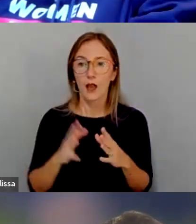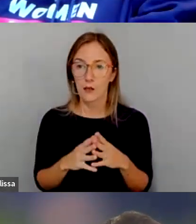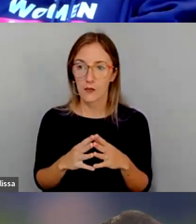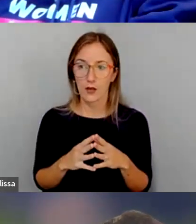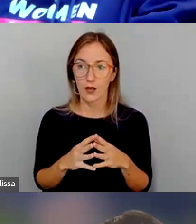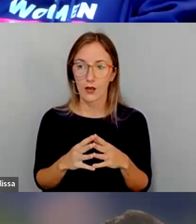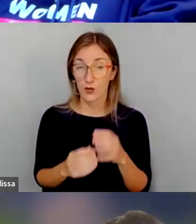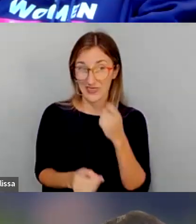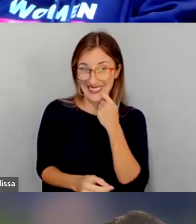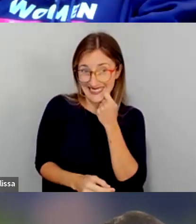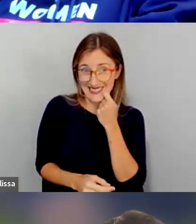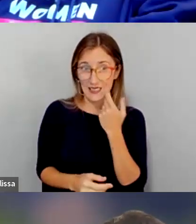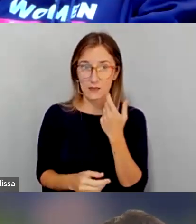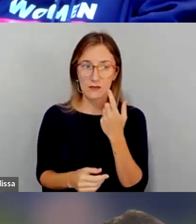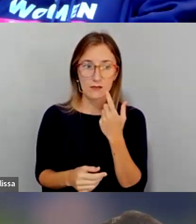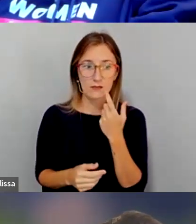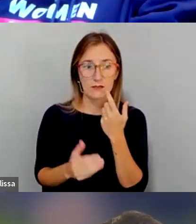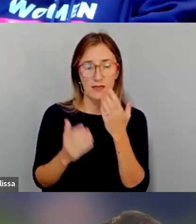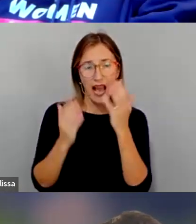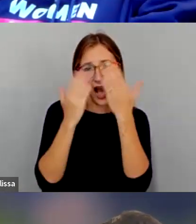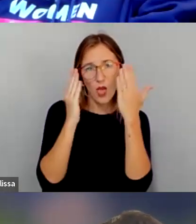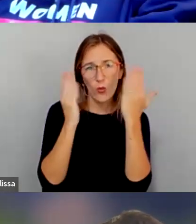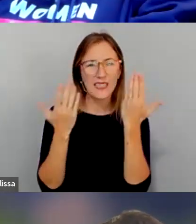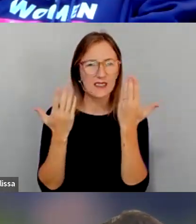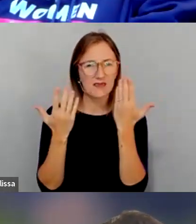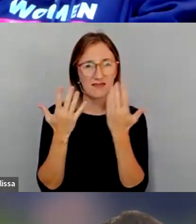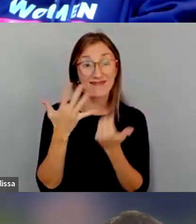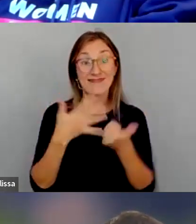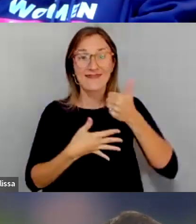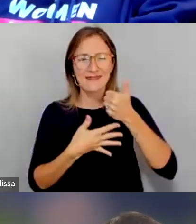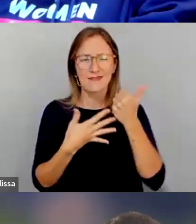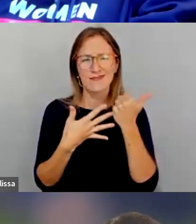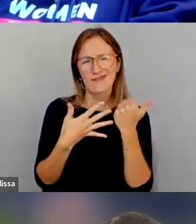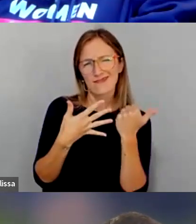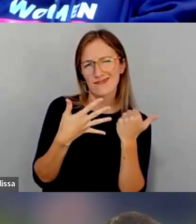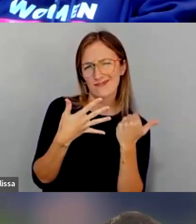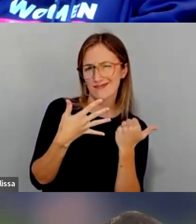I use he/him pronouns